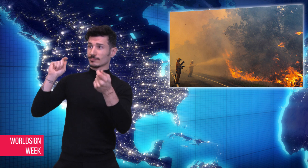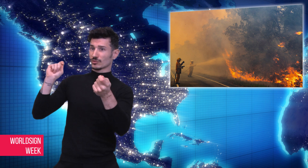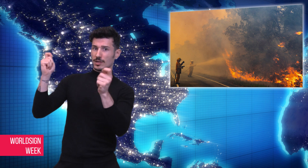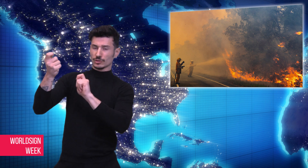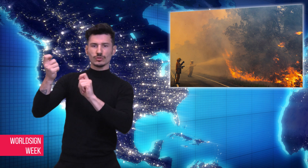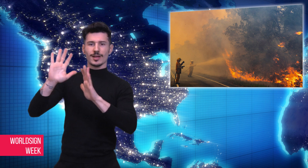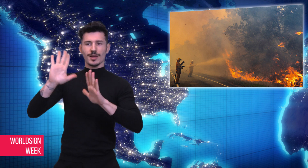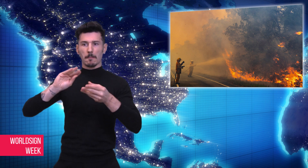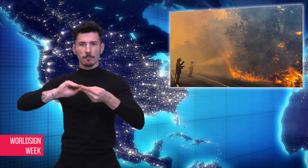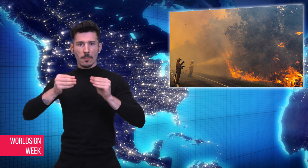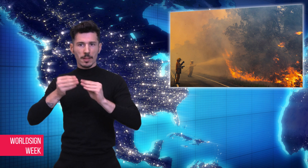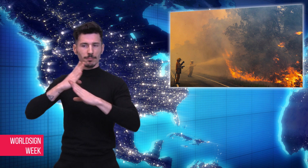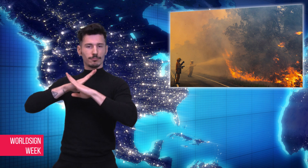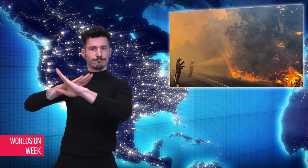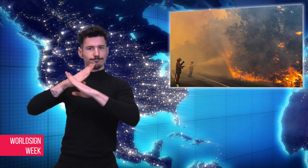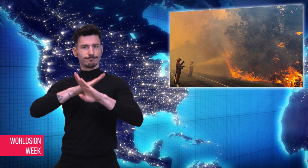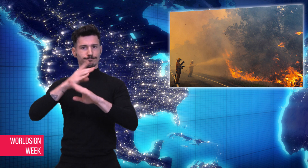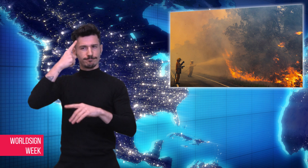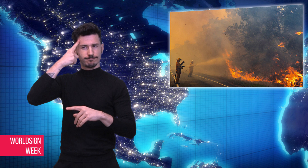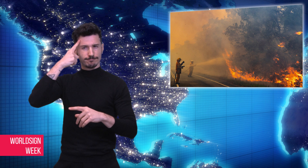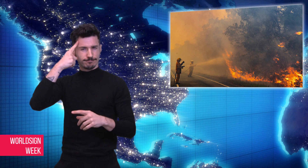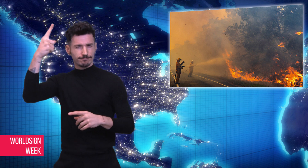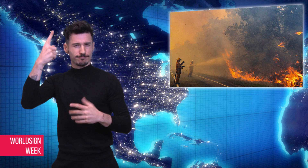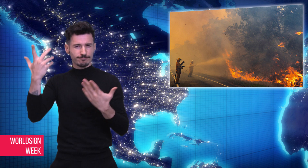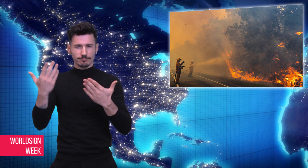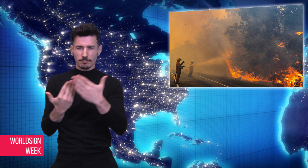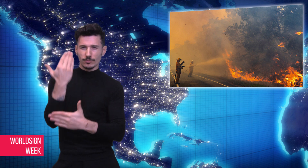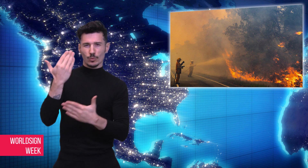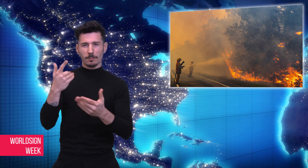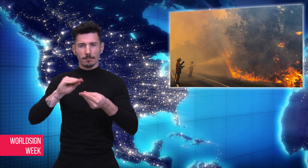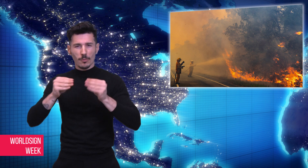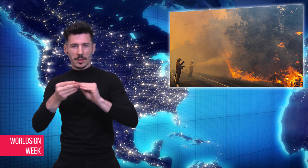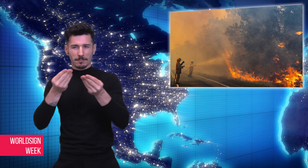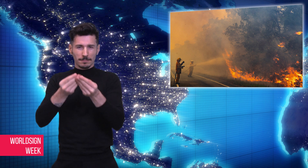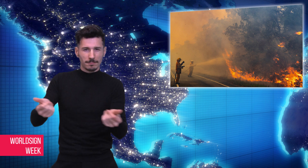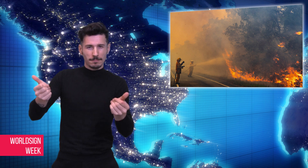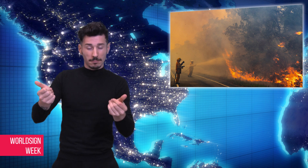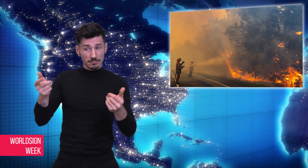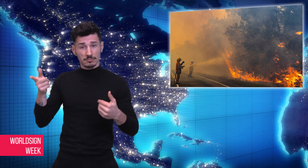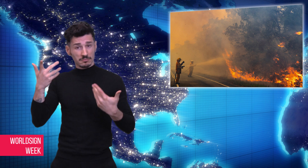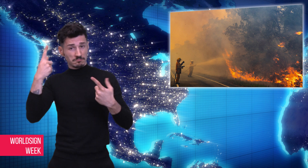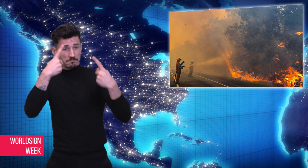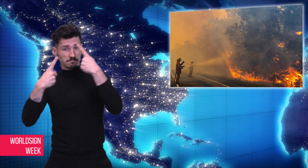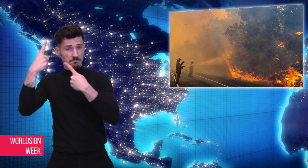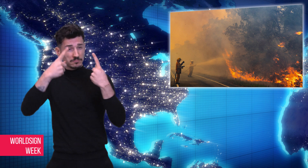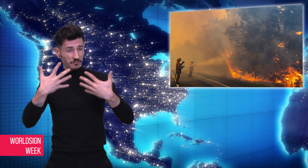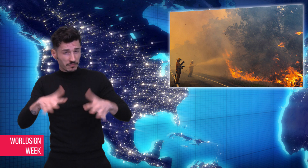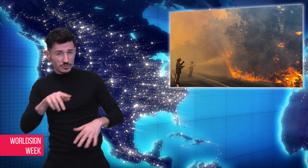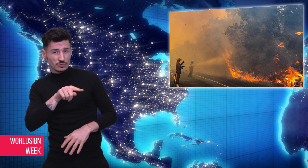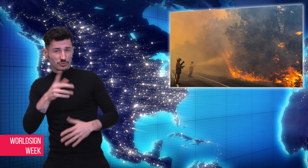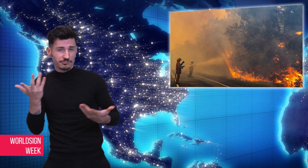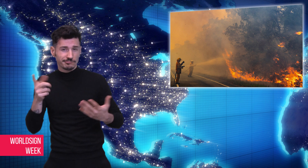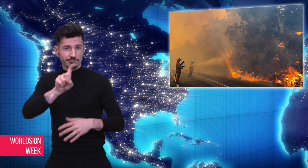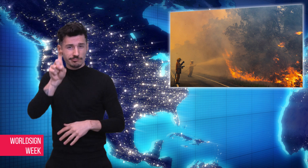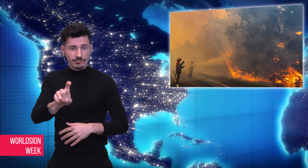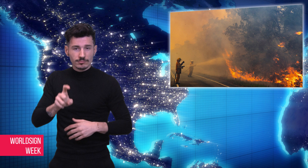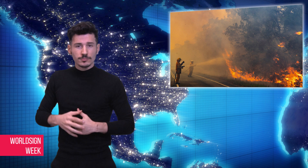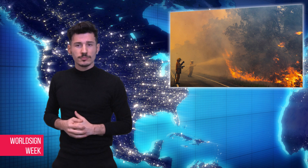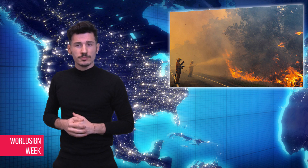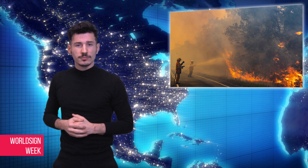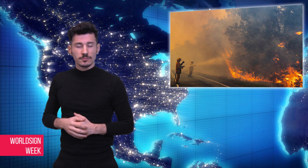Australia has taken enough action on climate change.